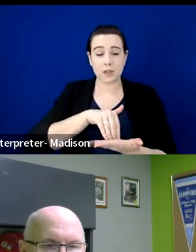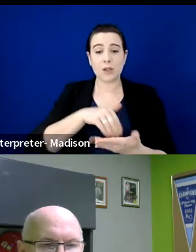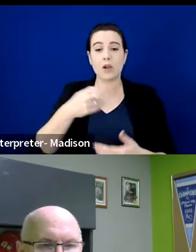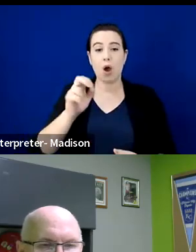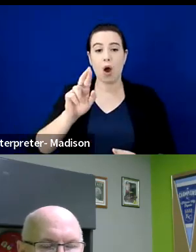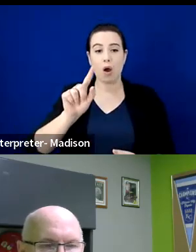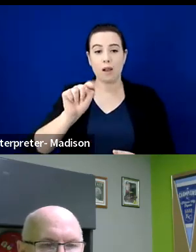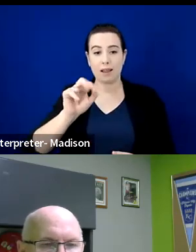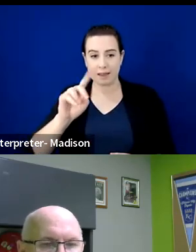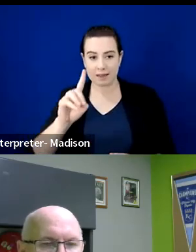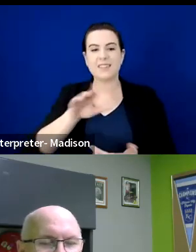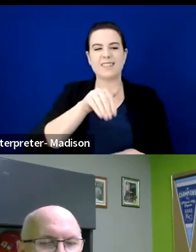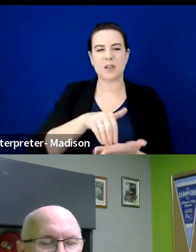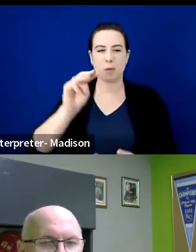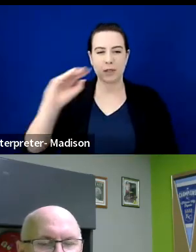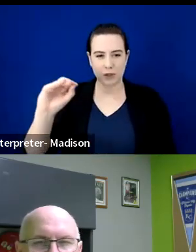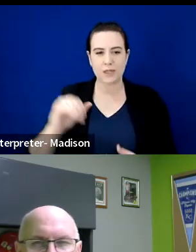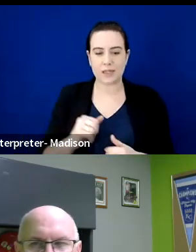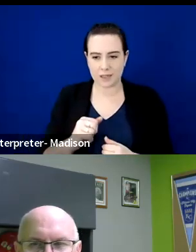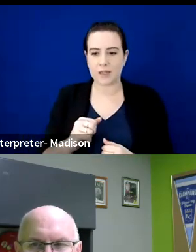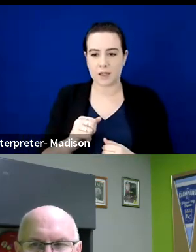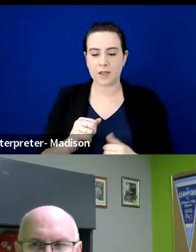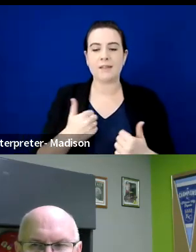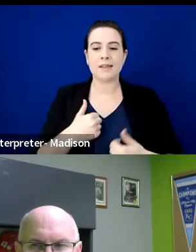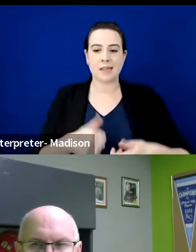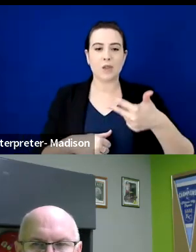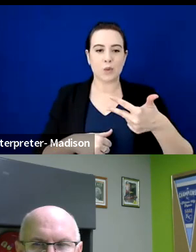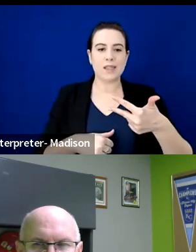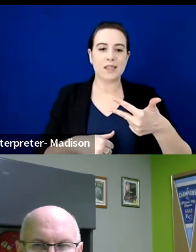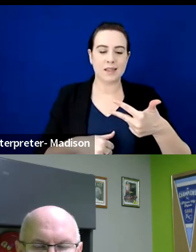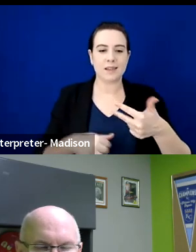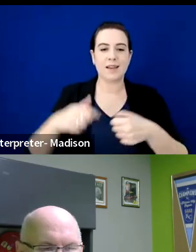Northwest Missouri State in St. Joseph and Truman State University in Kirksville.